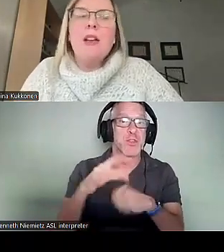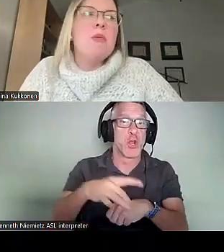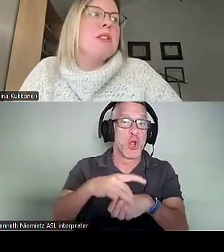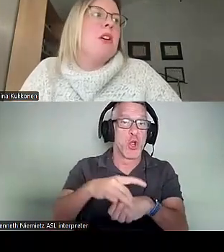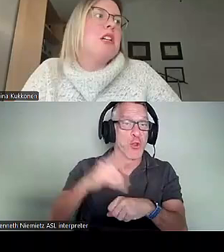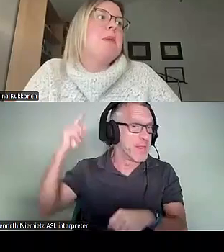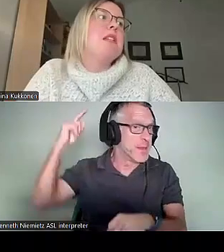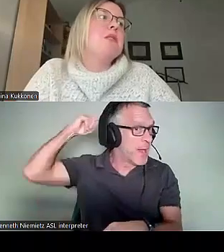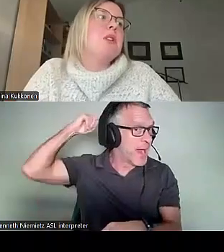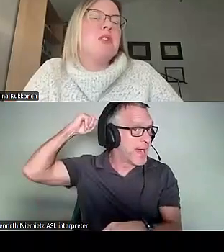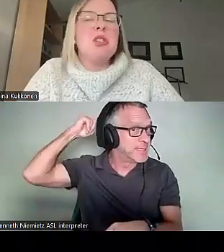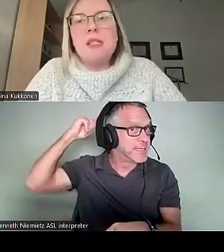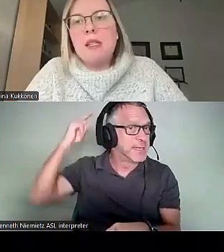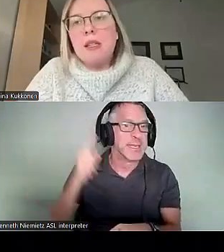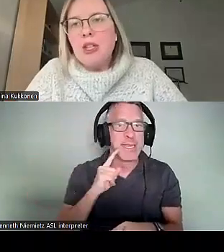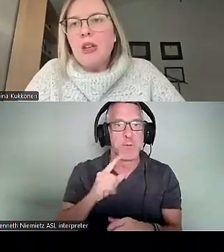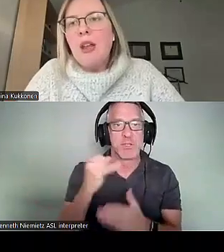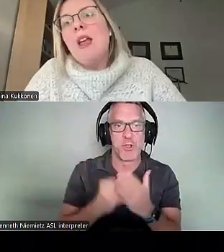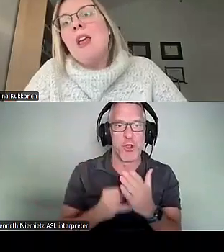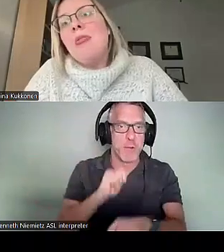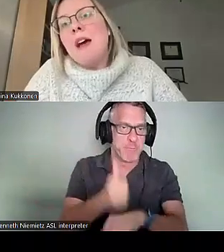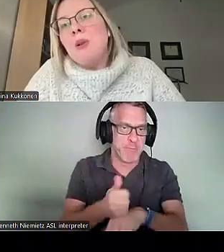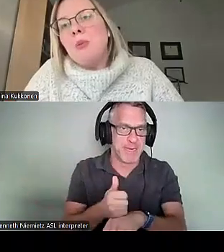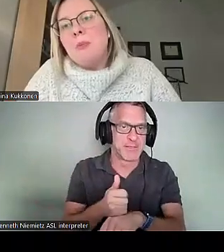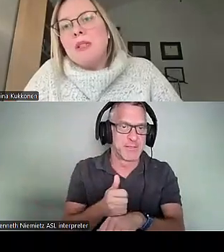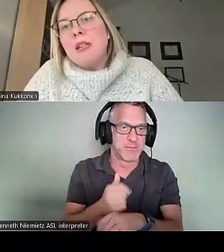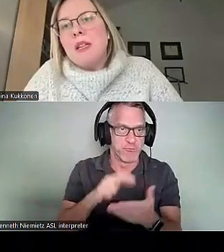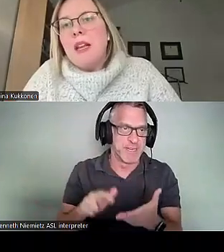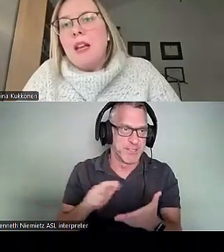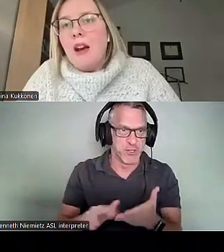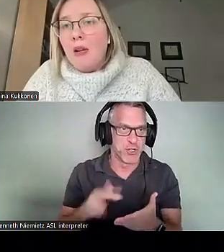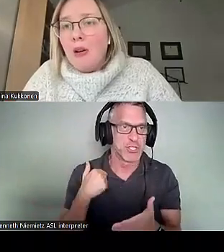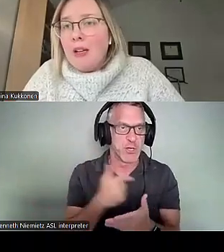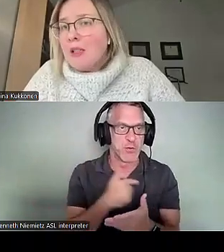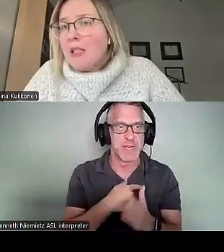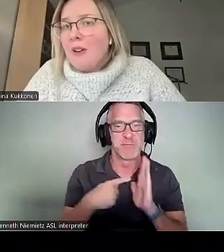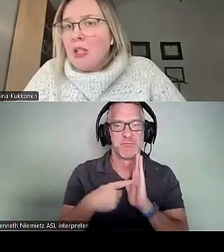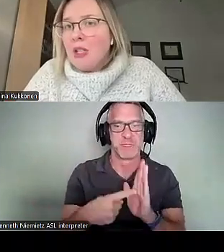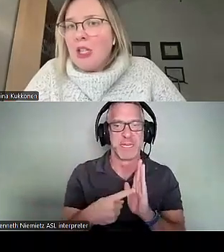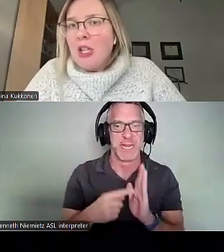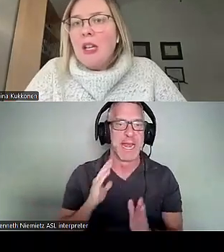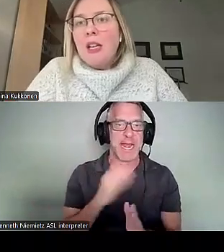and it was an arts-based research installation that we presented in our faculty of education in